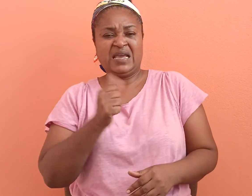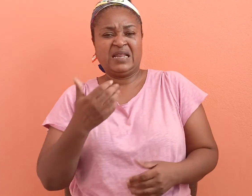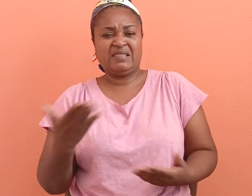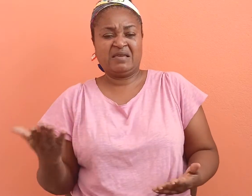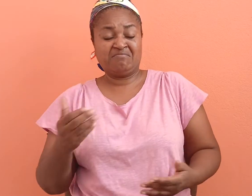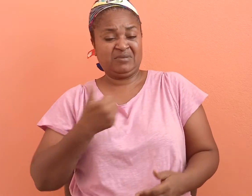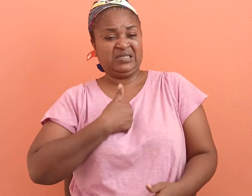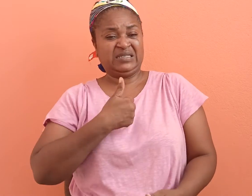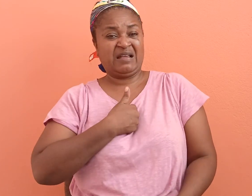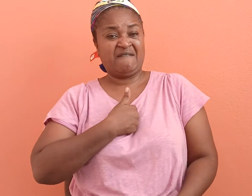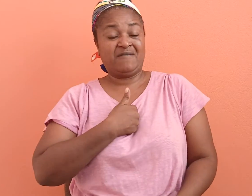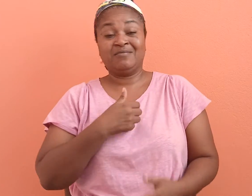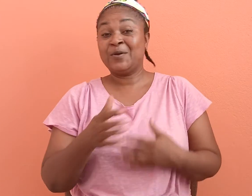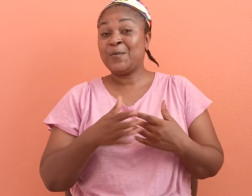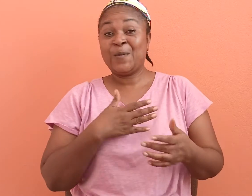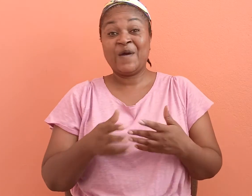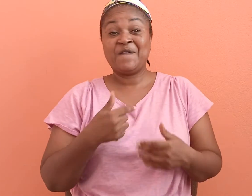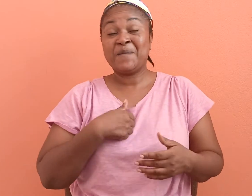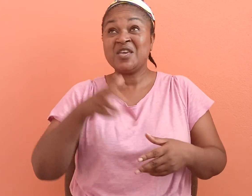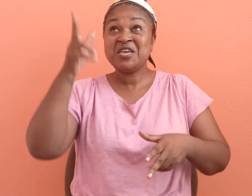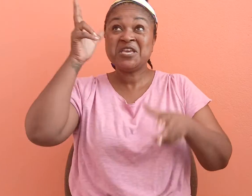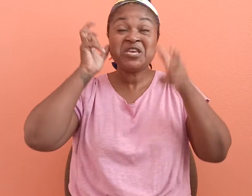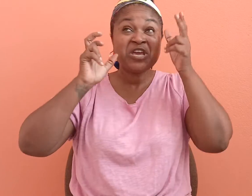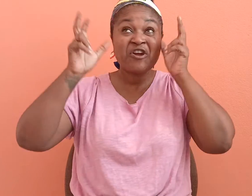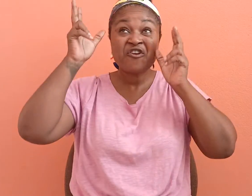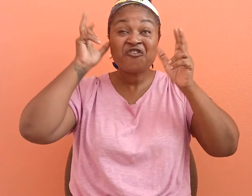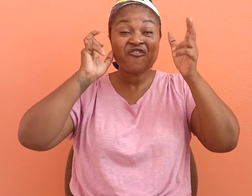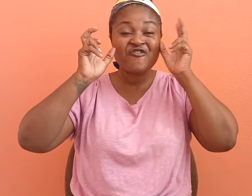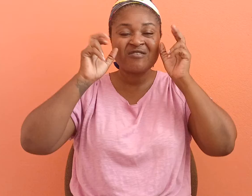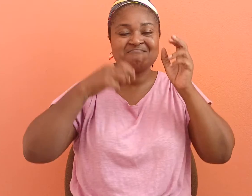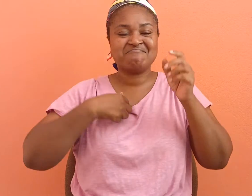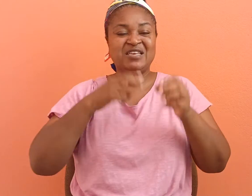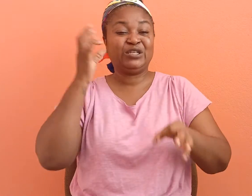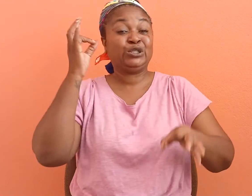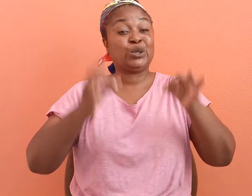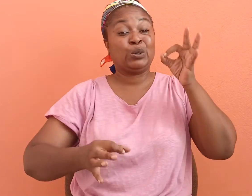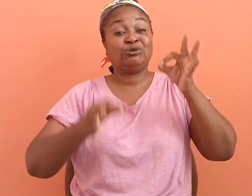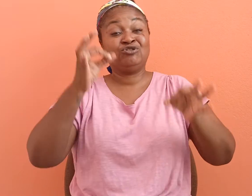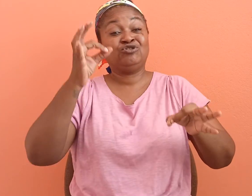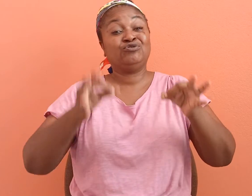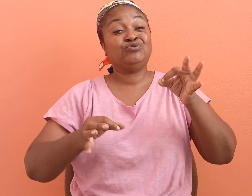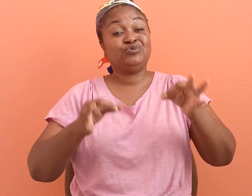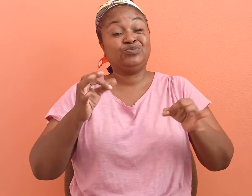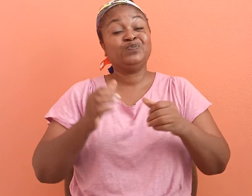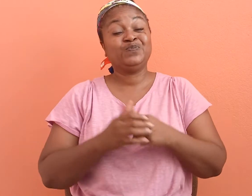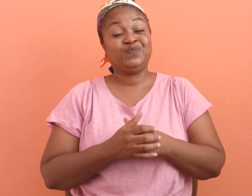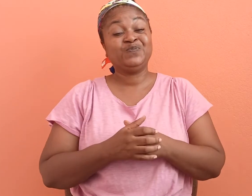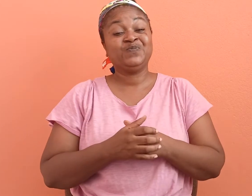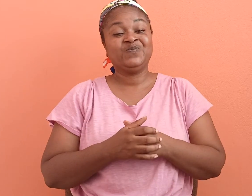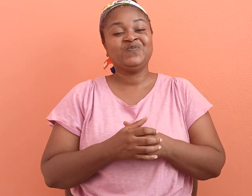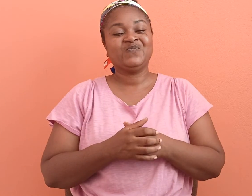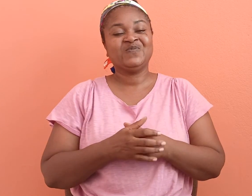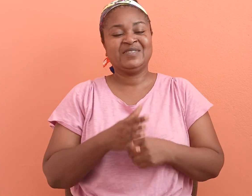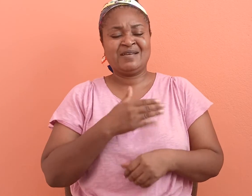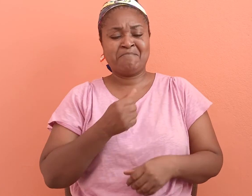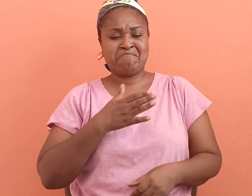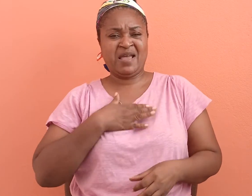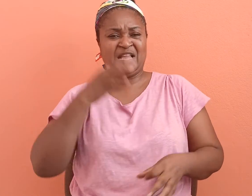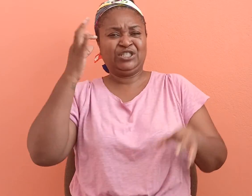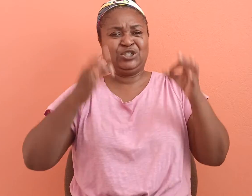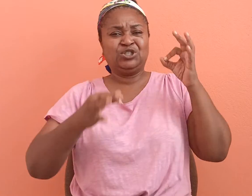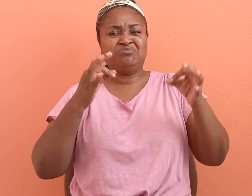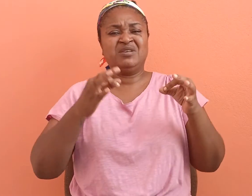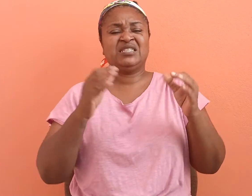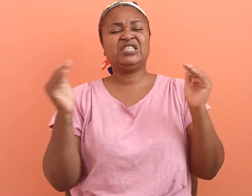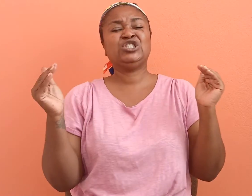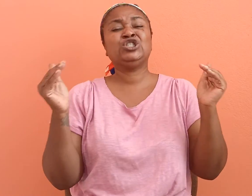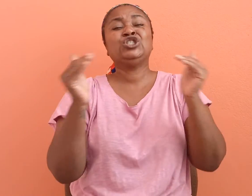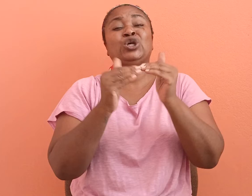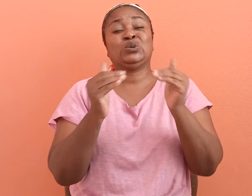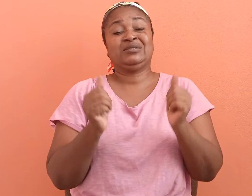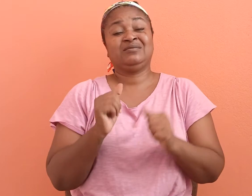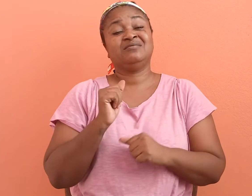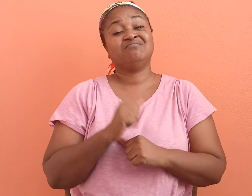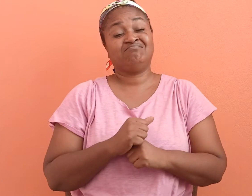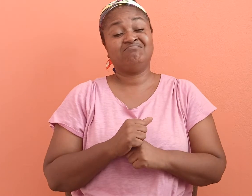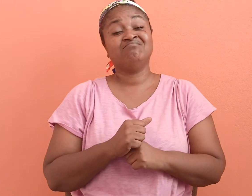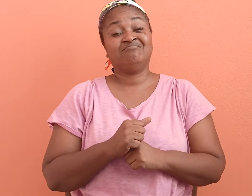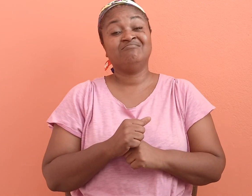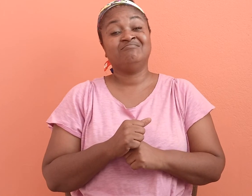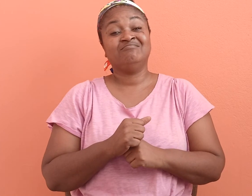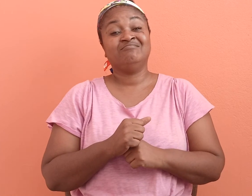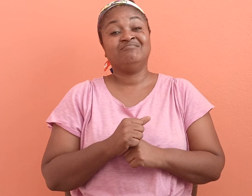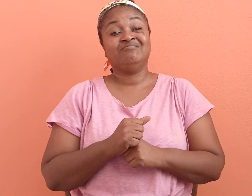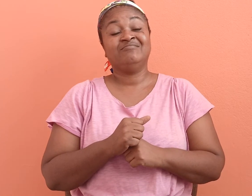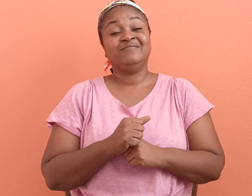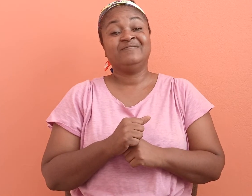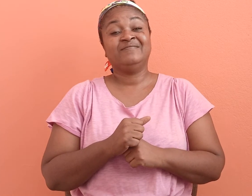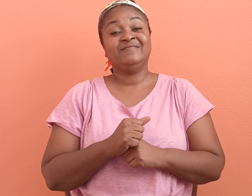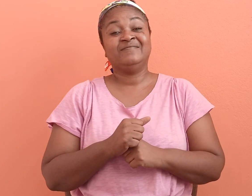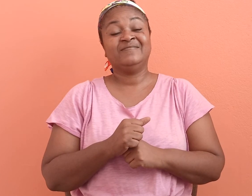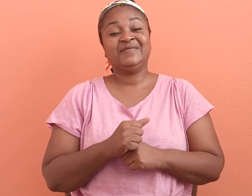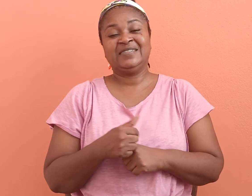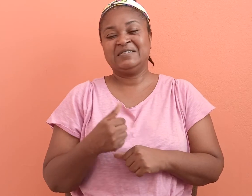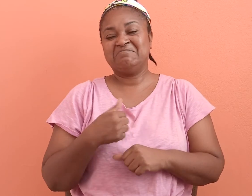Whatever I hear, I judge, and my judgment is just. I don’t seek